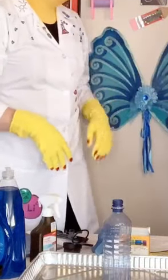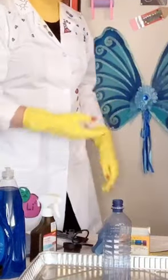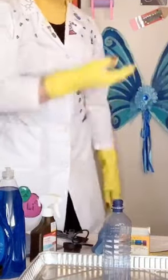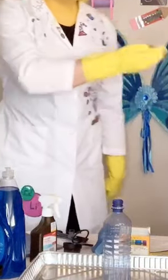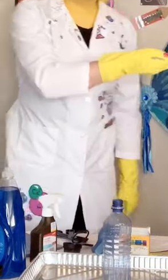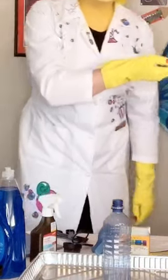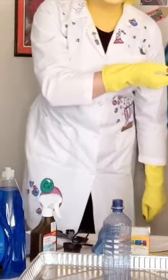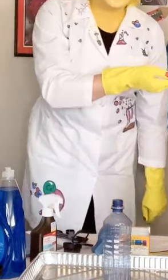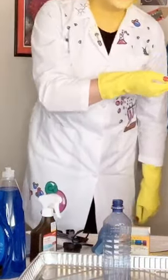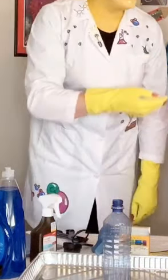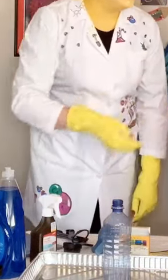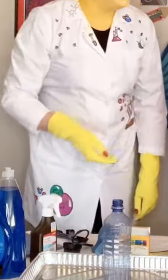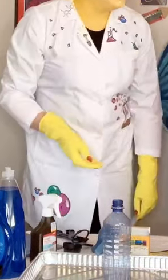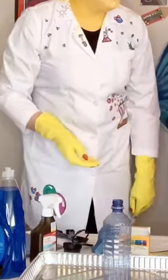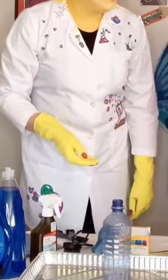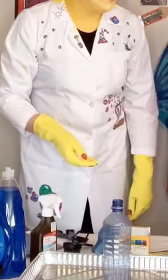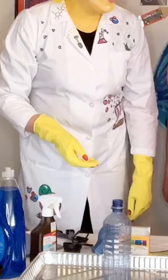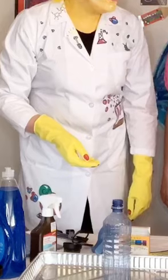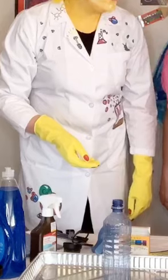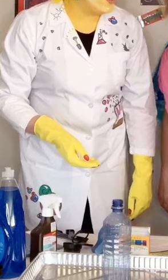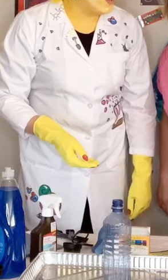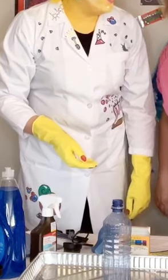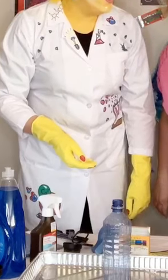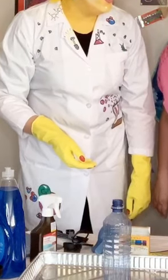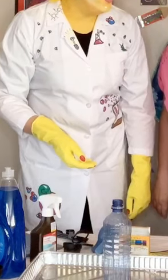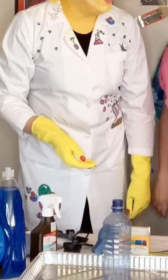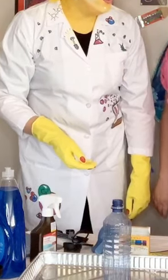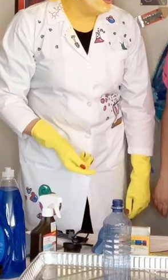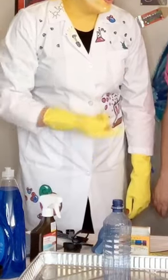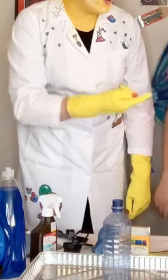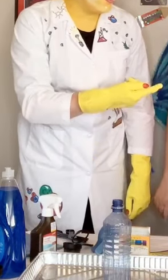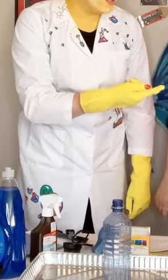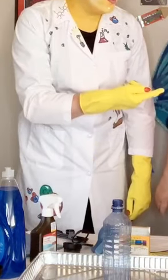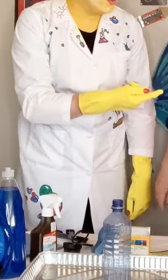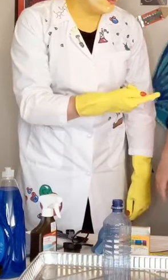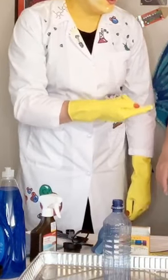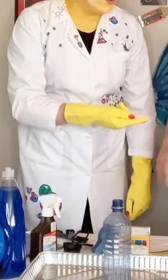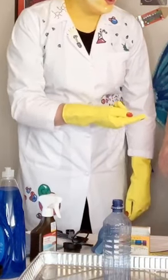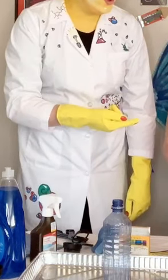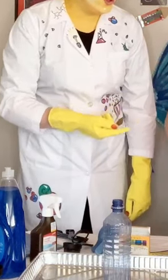And this is Miss Barb! Hi, Miss Barb! BARB: Hi! CALI: Miss Barb has some super cool glow